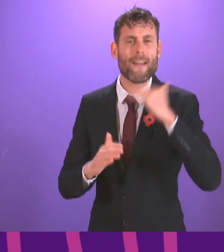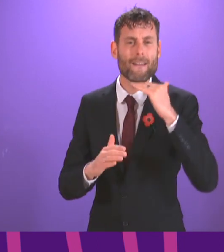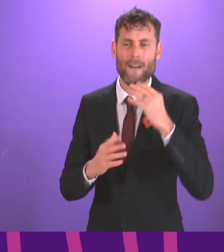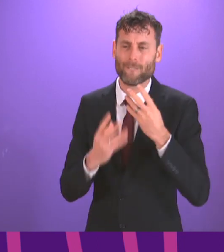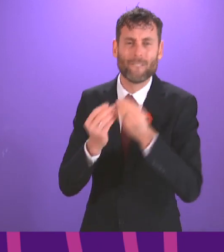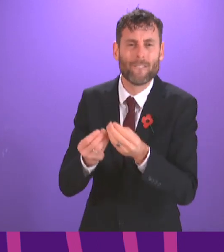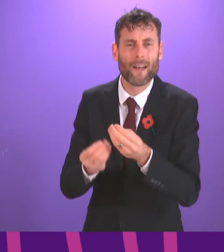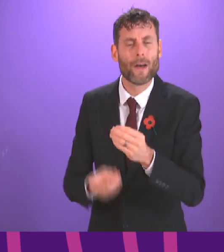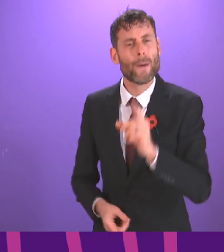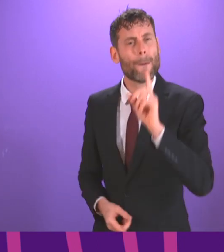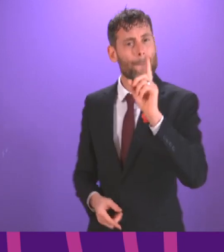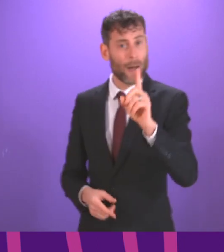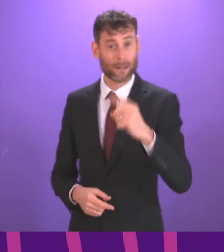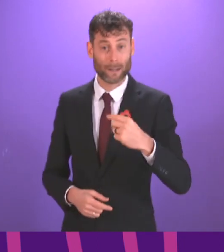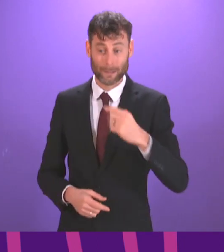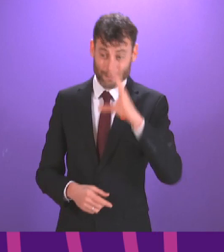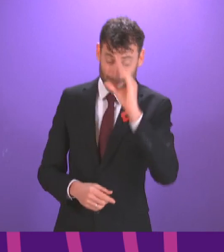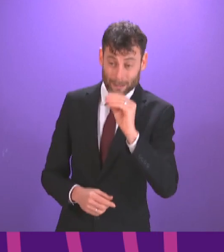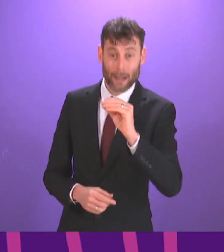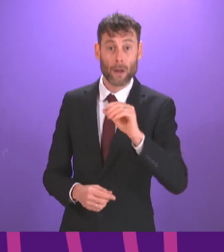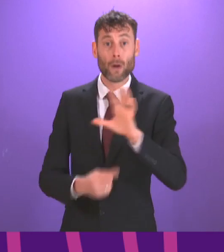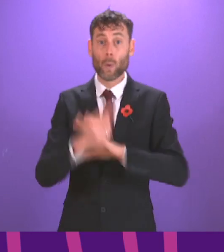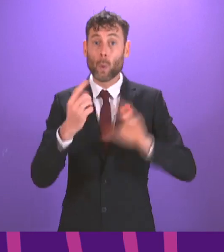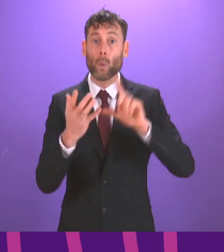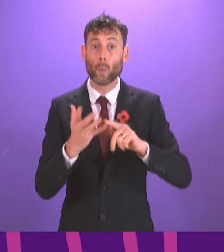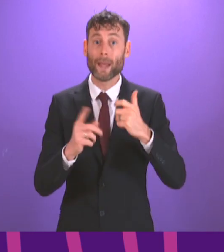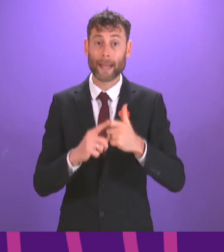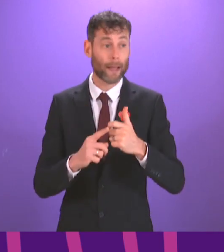I will say again that we are the only Government in the UK so far to commission a report of